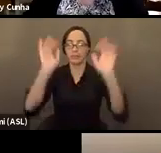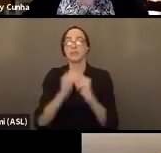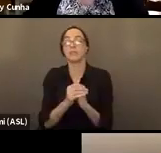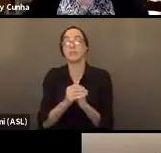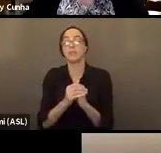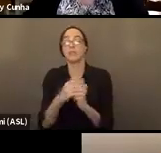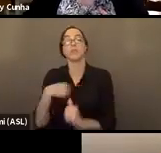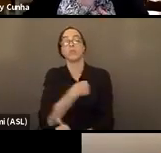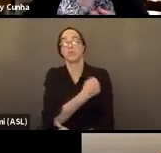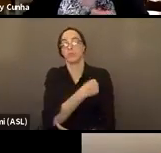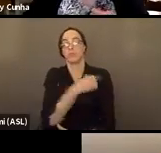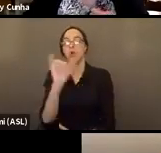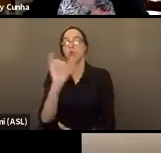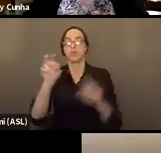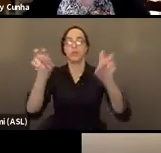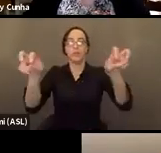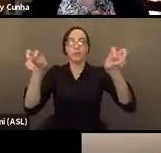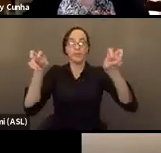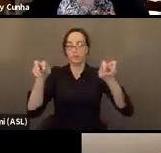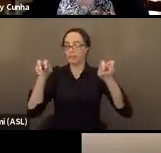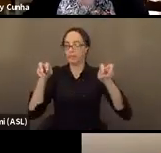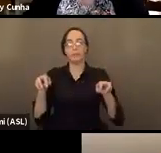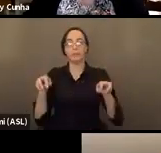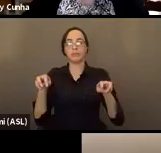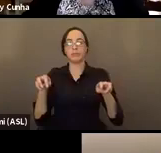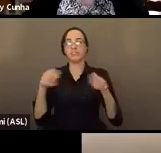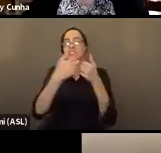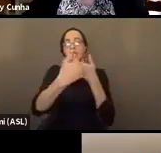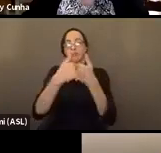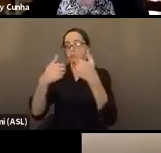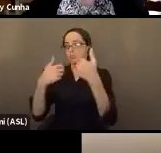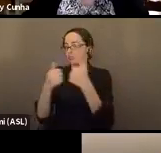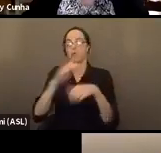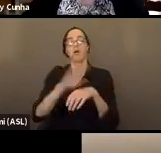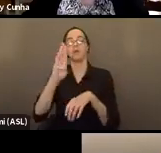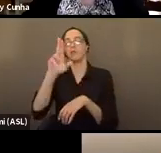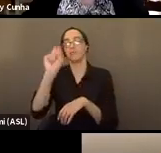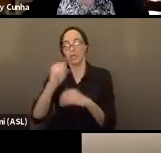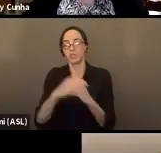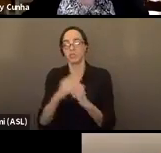we also are not collecting fares to make sure the minimize of contact between the clients